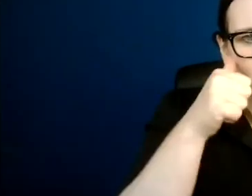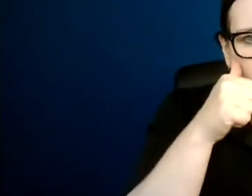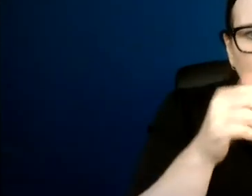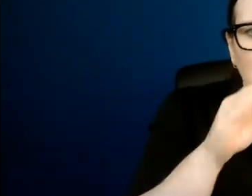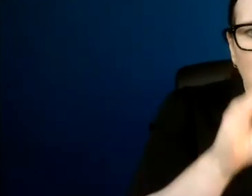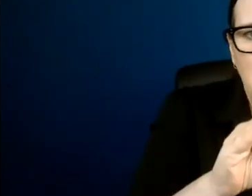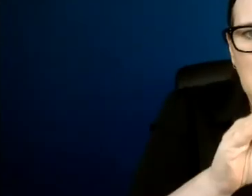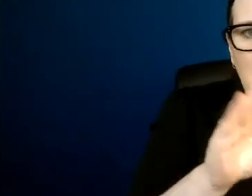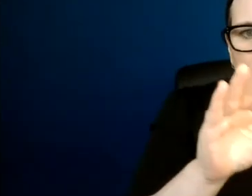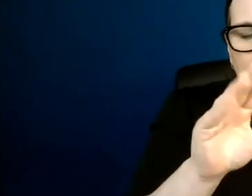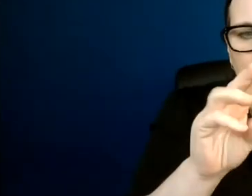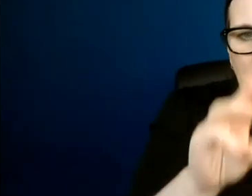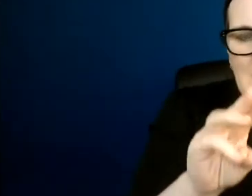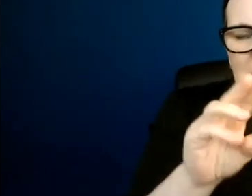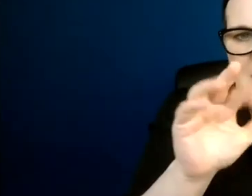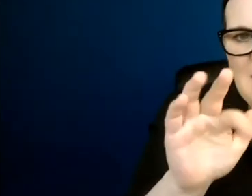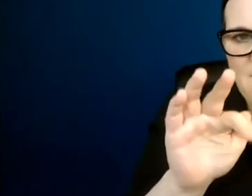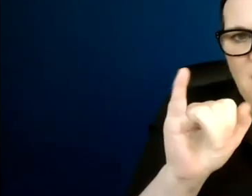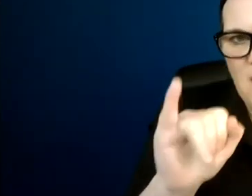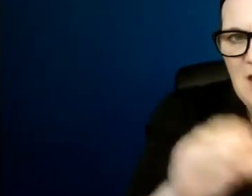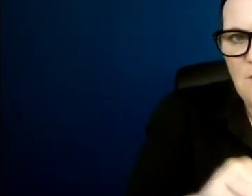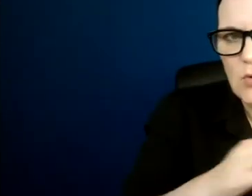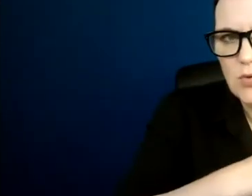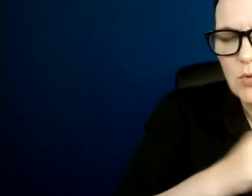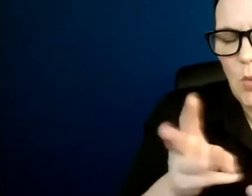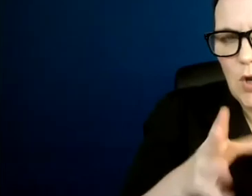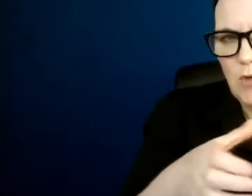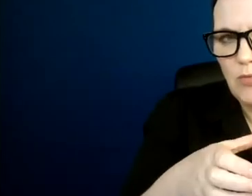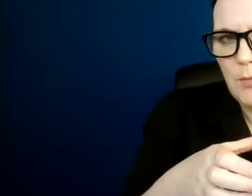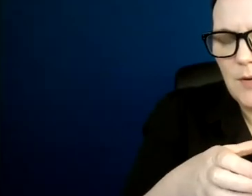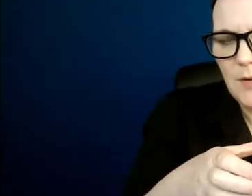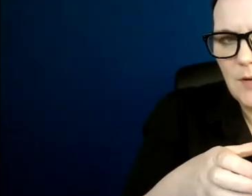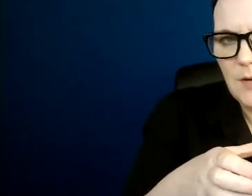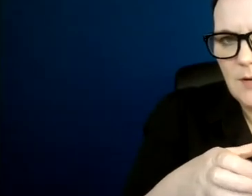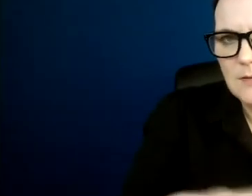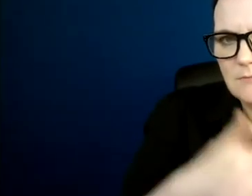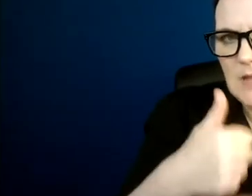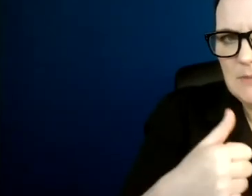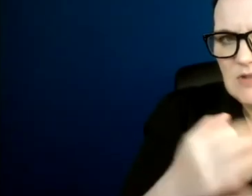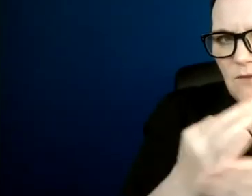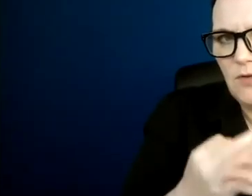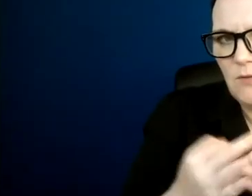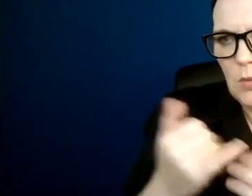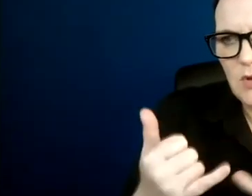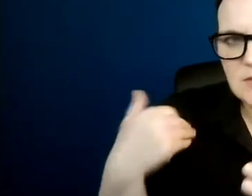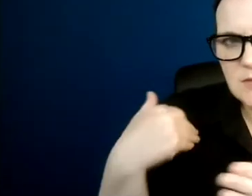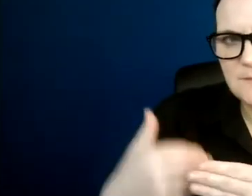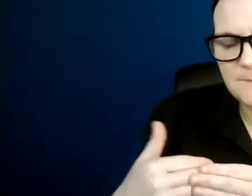good working group which has been established for a number of years now, so I genuinely mean